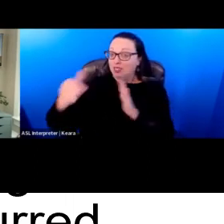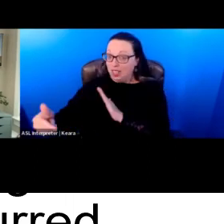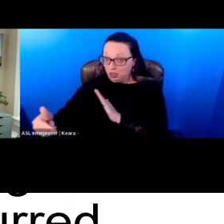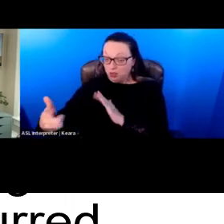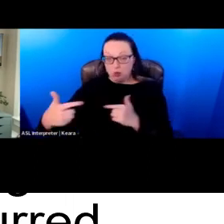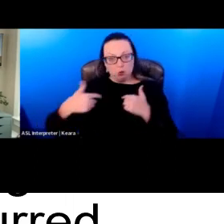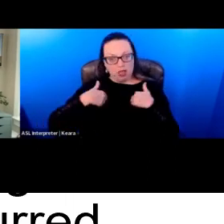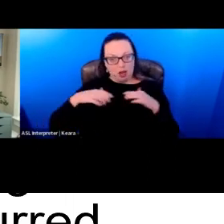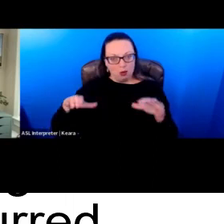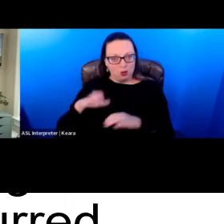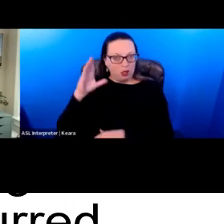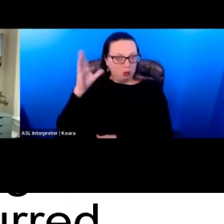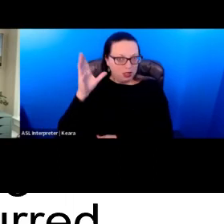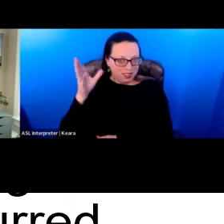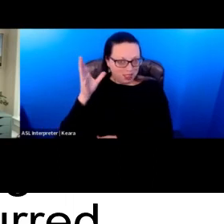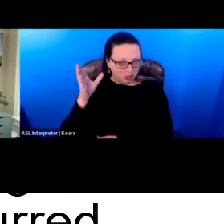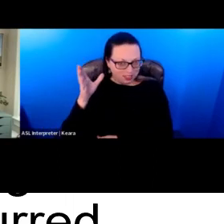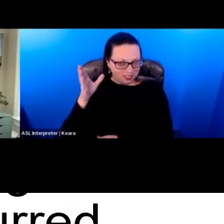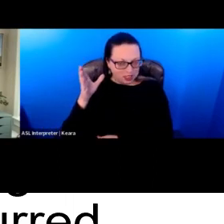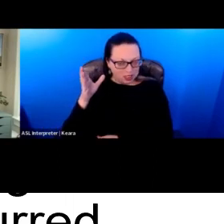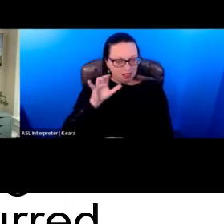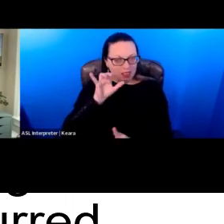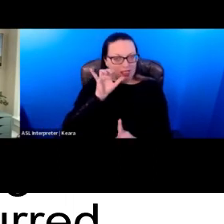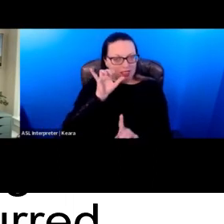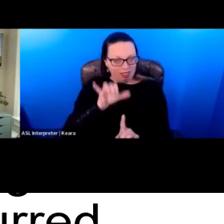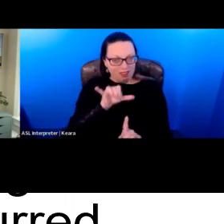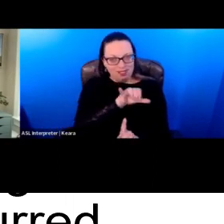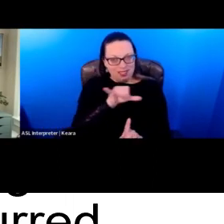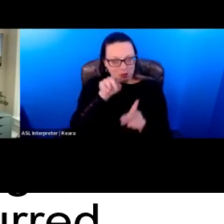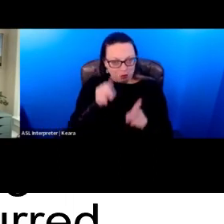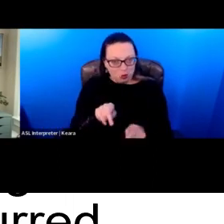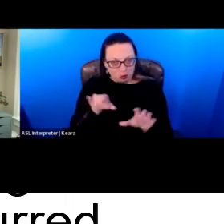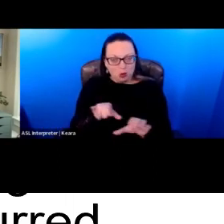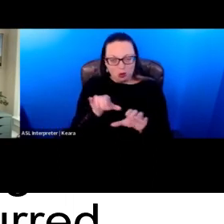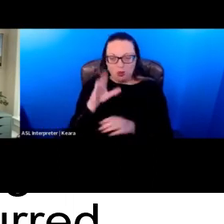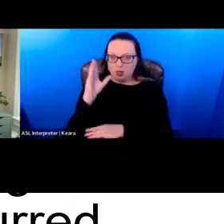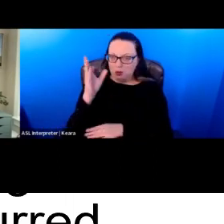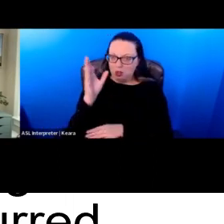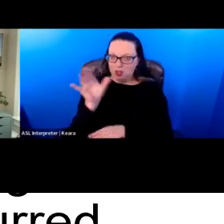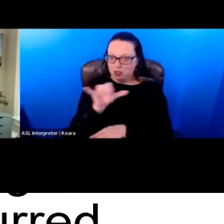presentations, she did, she was doing a presentation at that same conference, she became my